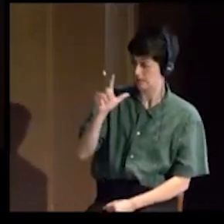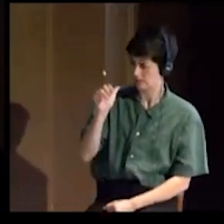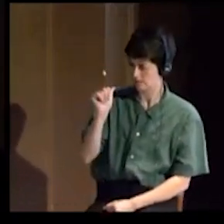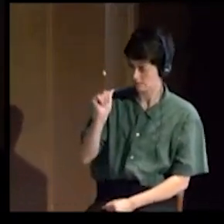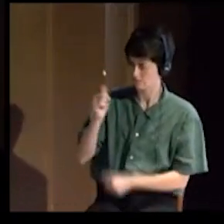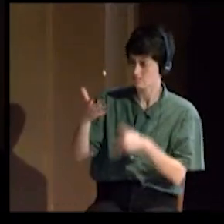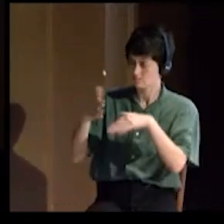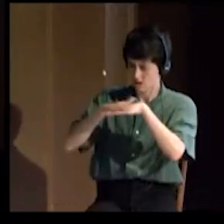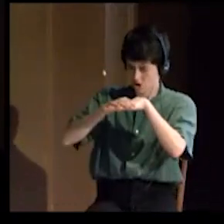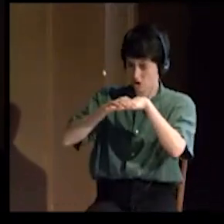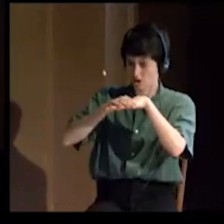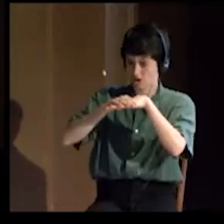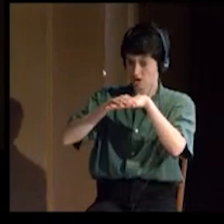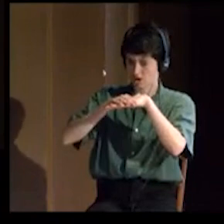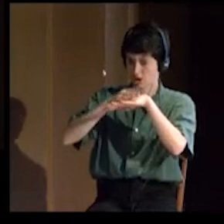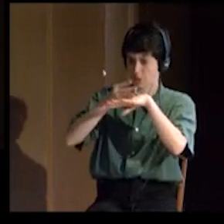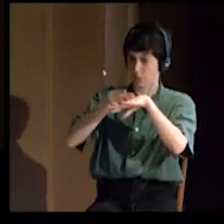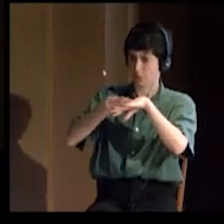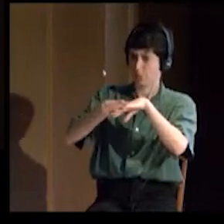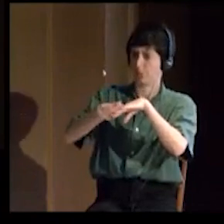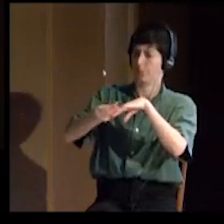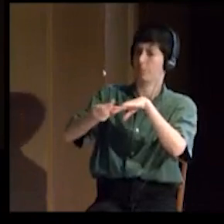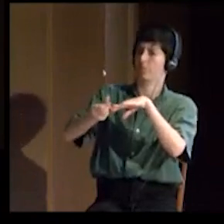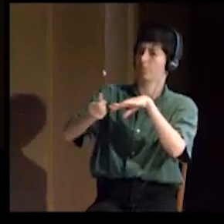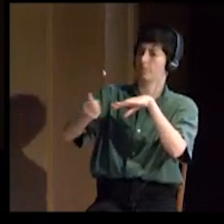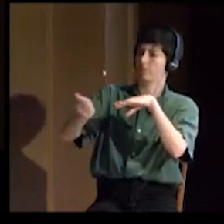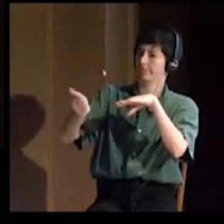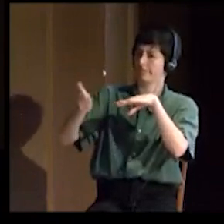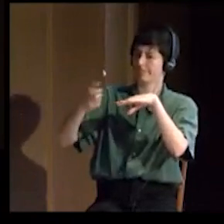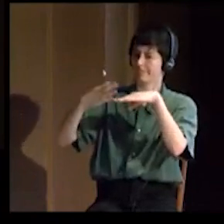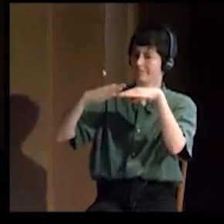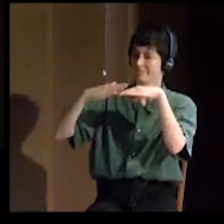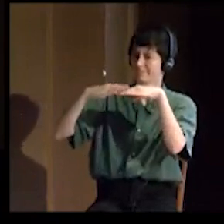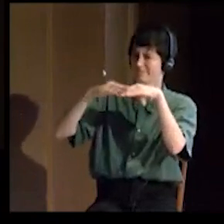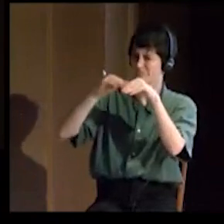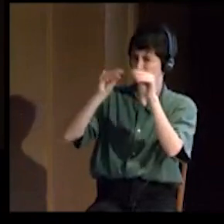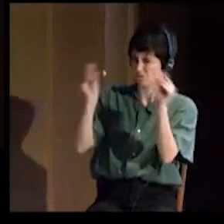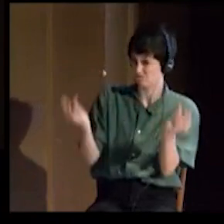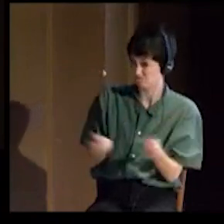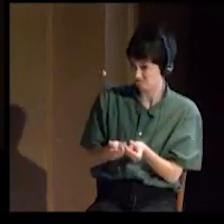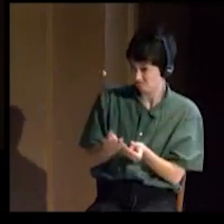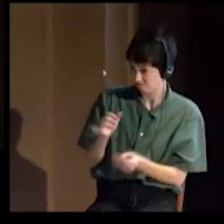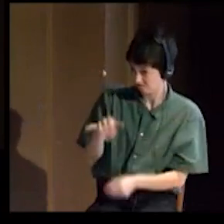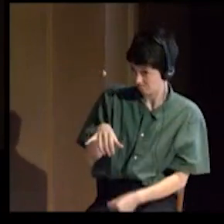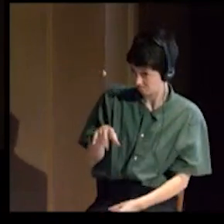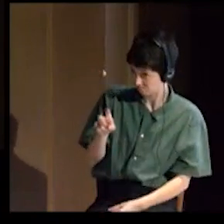So I, I would counter that with like, or not counter, but just suggest that if you look at the record, the eruptive record in a subduction zone,